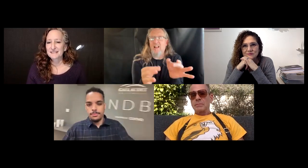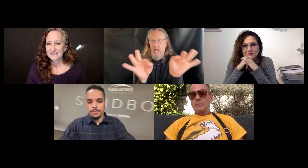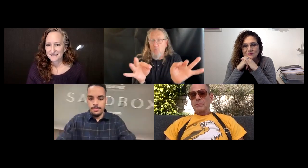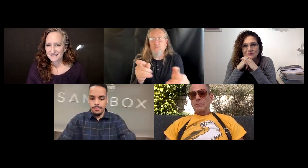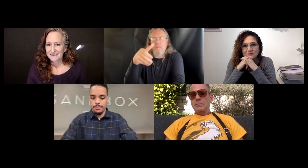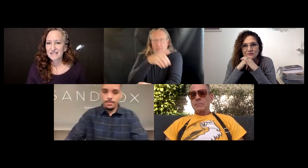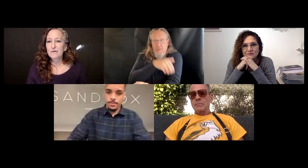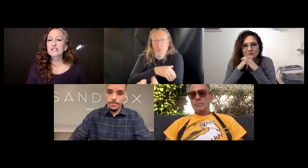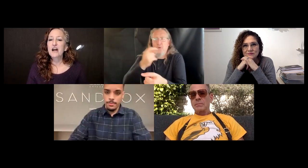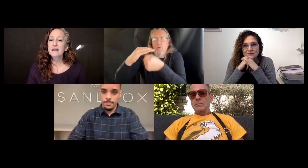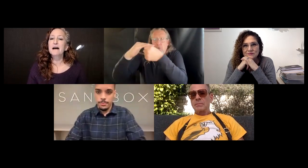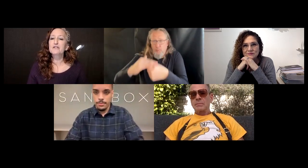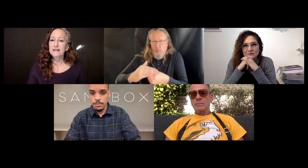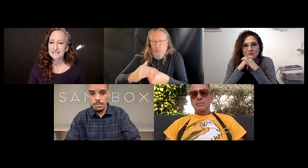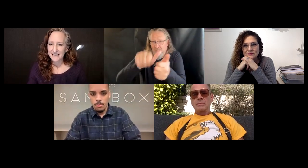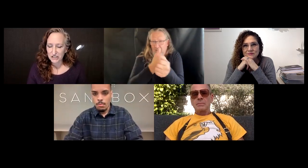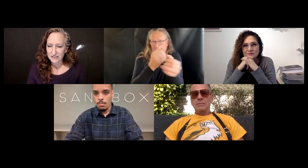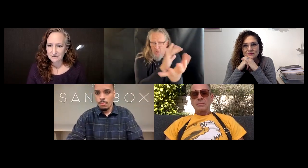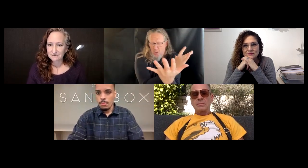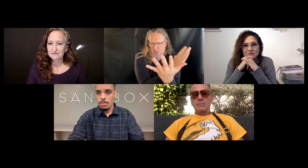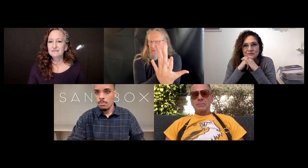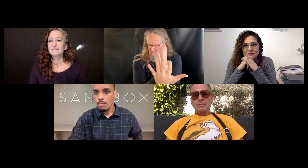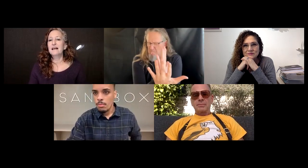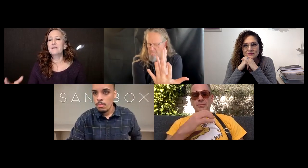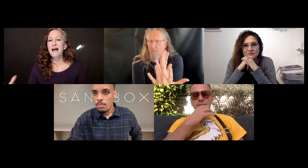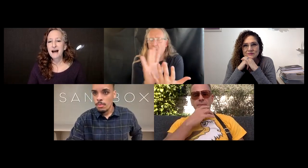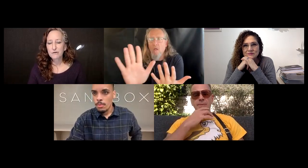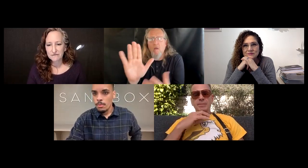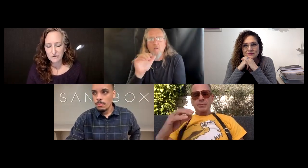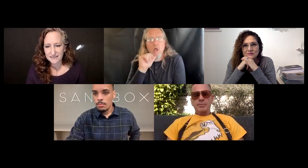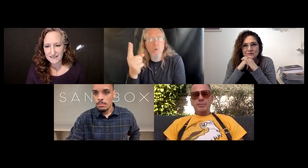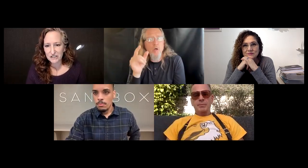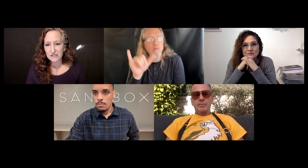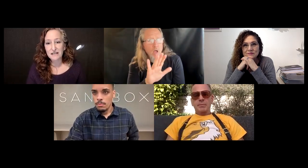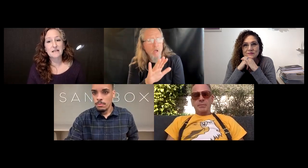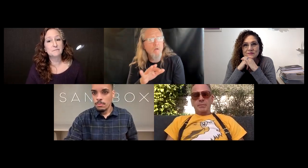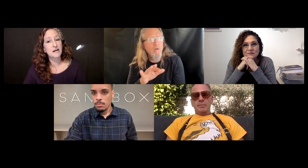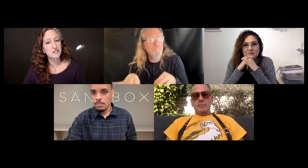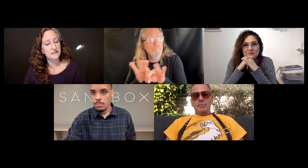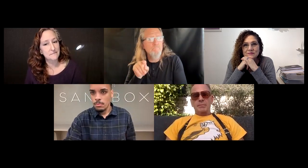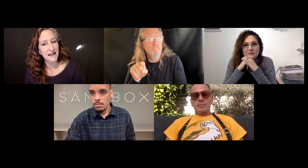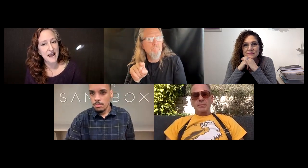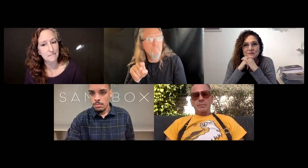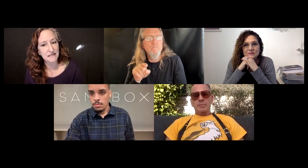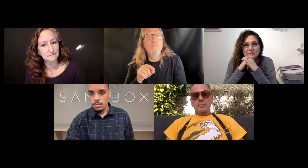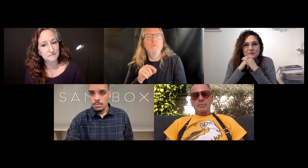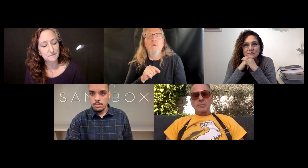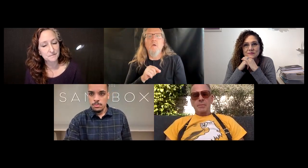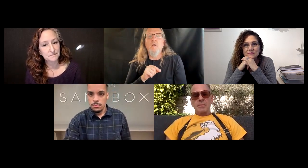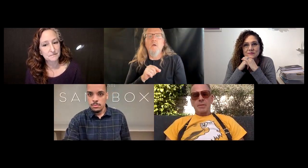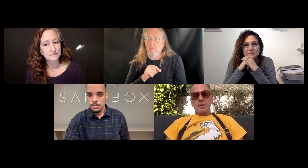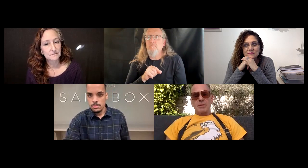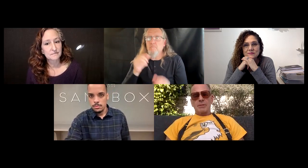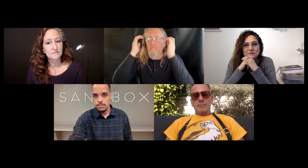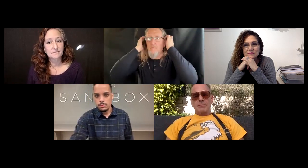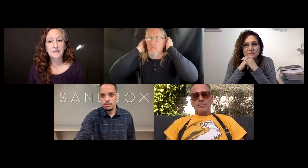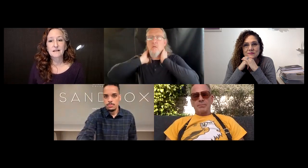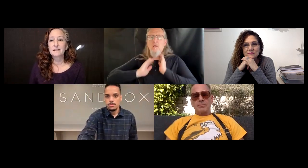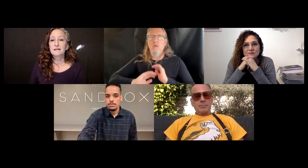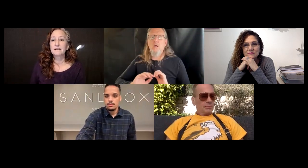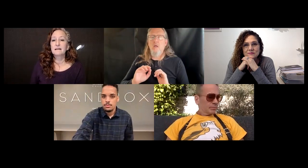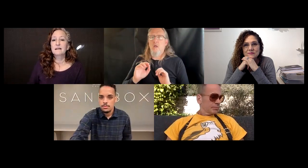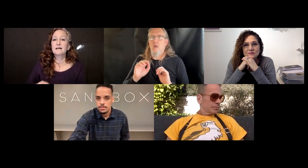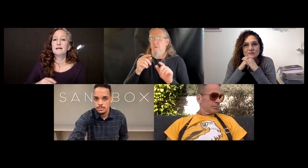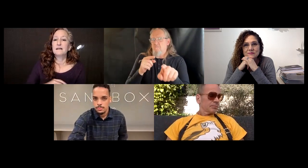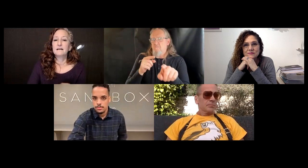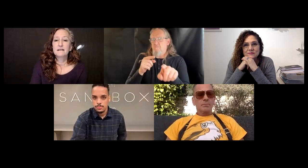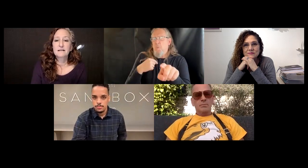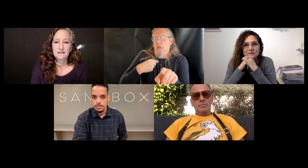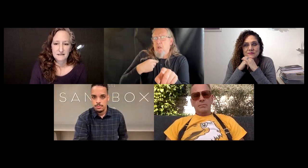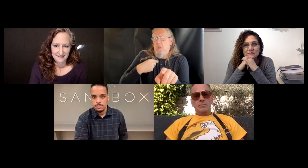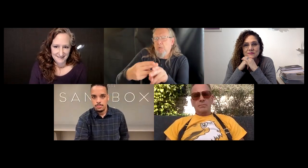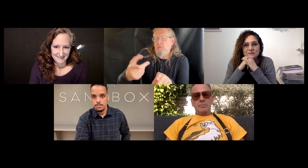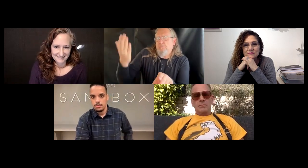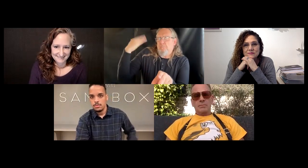So when you talk about translation and the power of translation, and the oppression that may happen